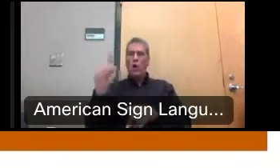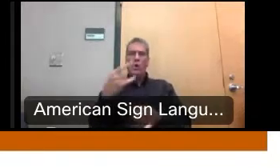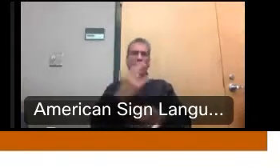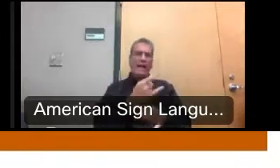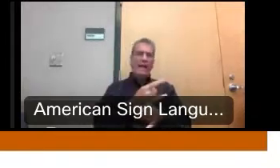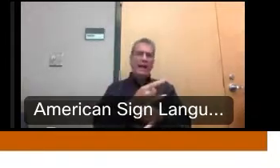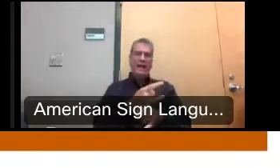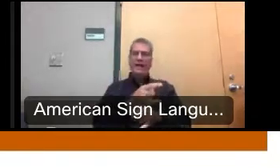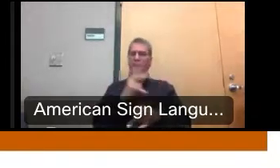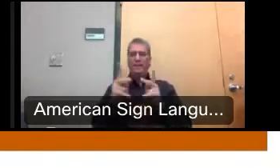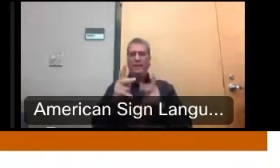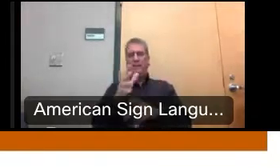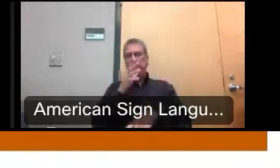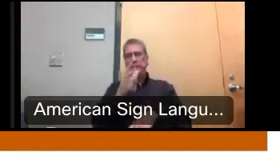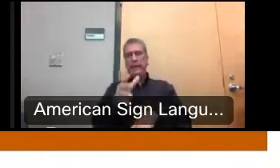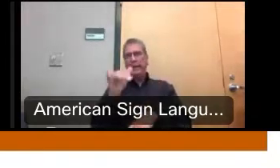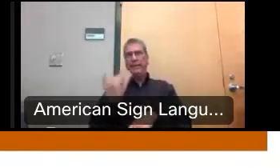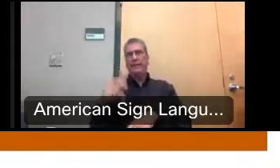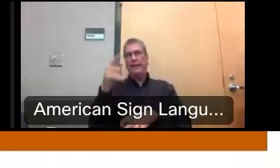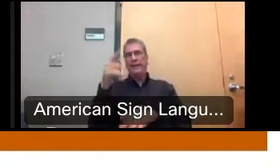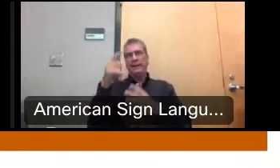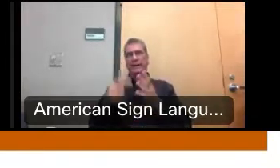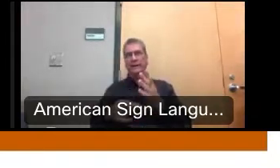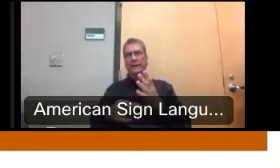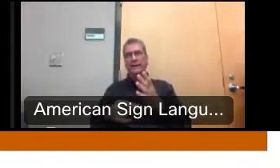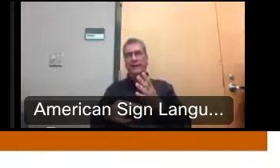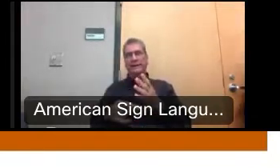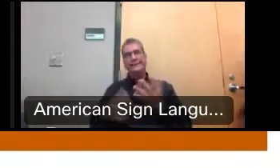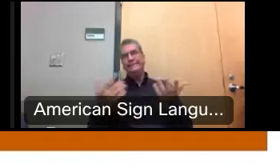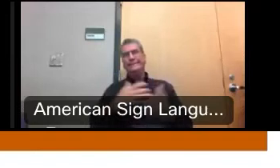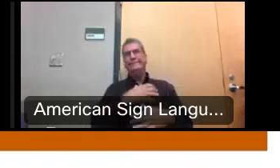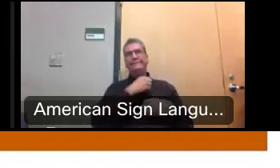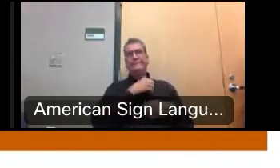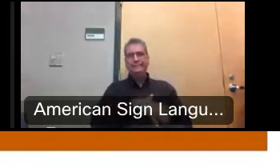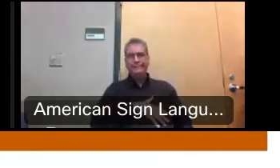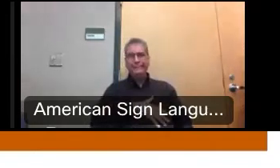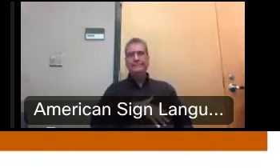People hate this, um, which is a real bummer. And it's, we have this message called tone.